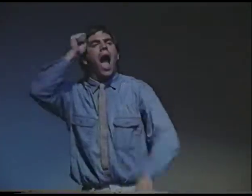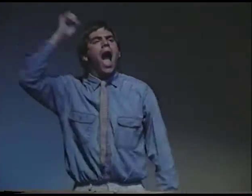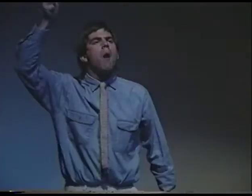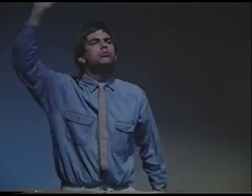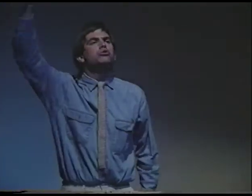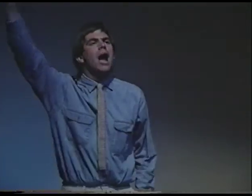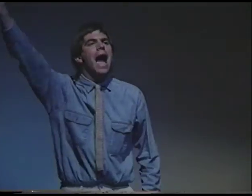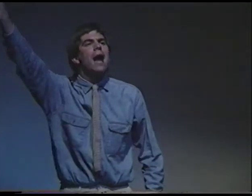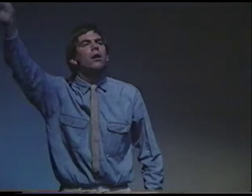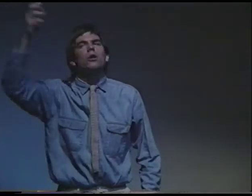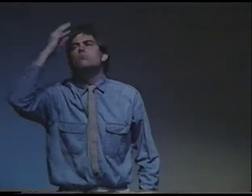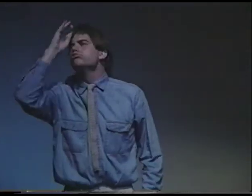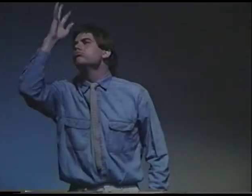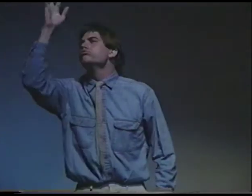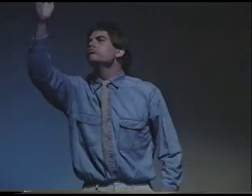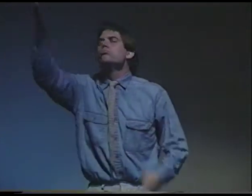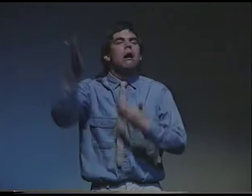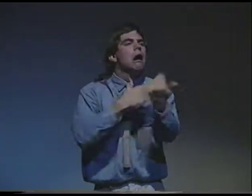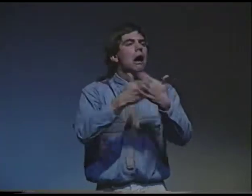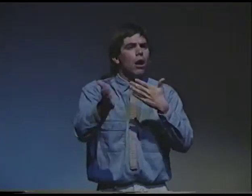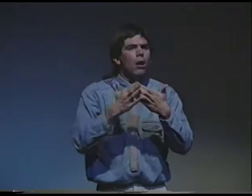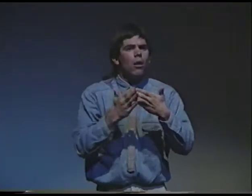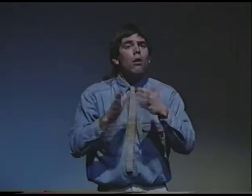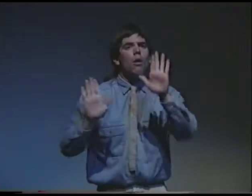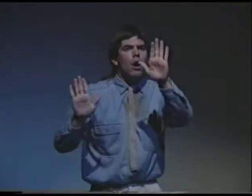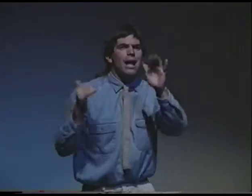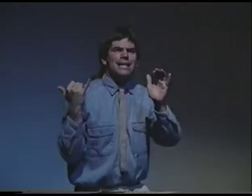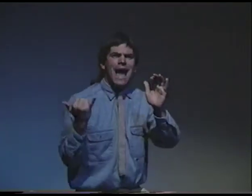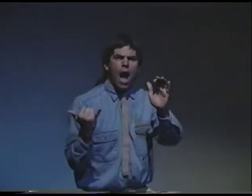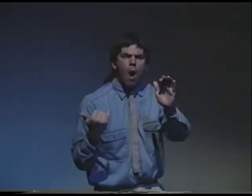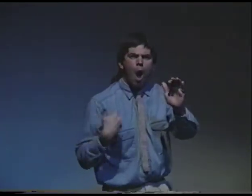that creative, abstract side.